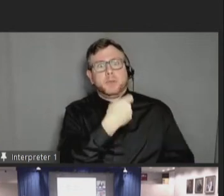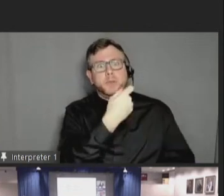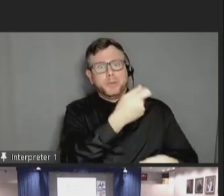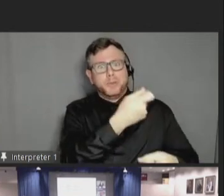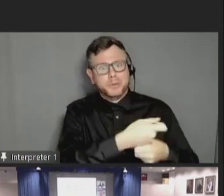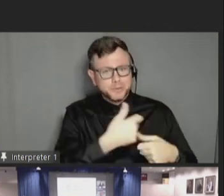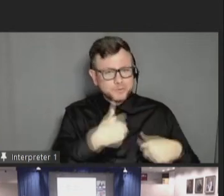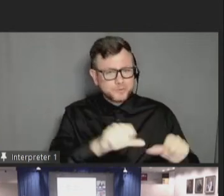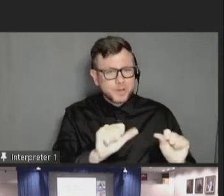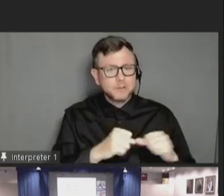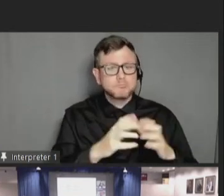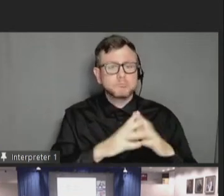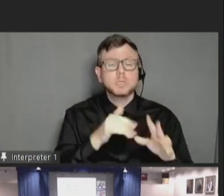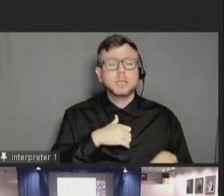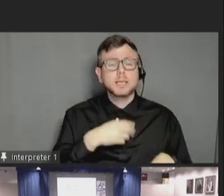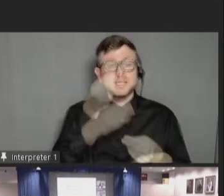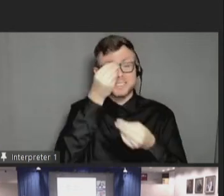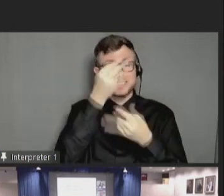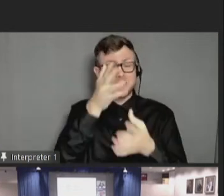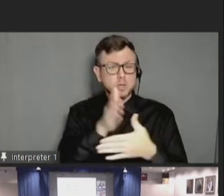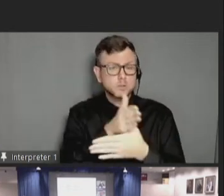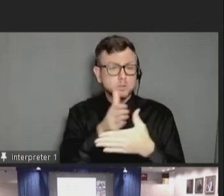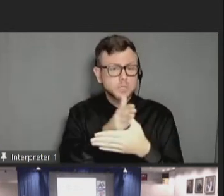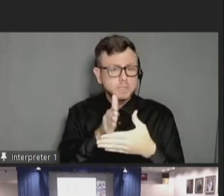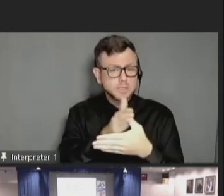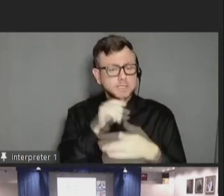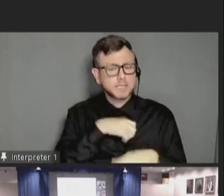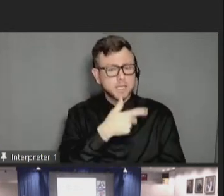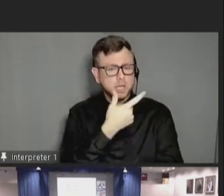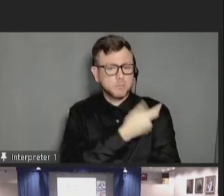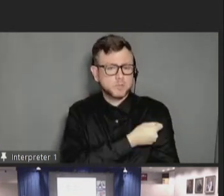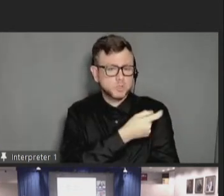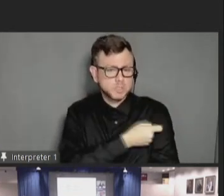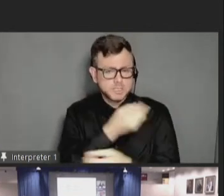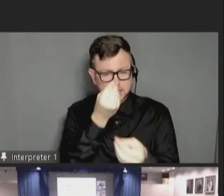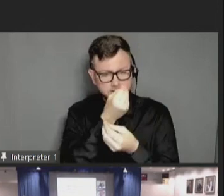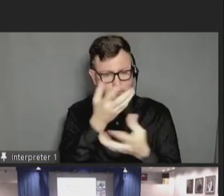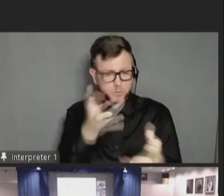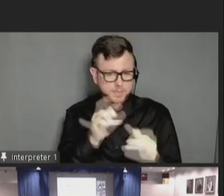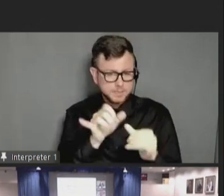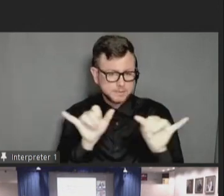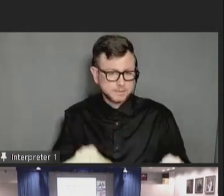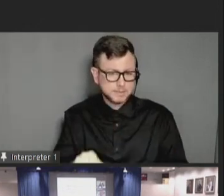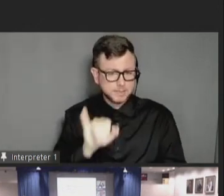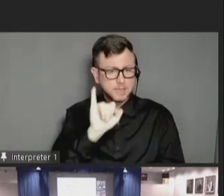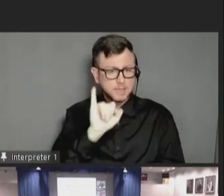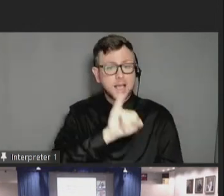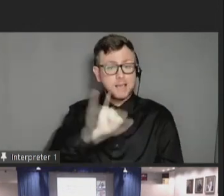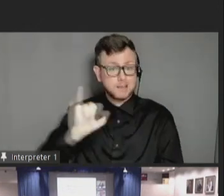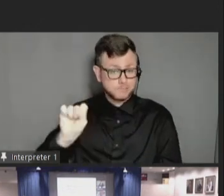is data sharing via the immunization information systems, the IIS. So,